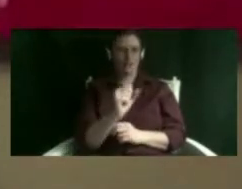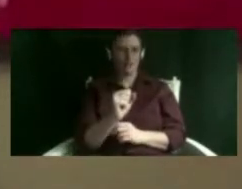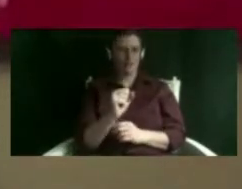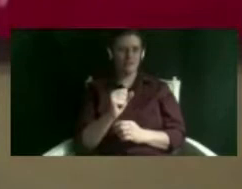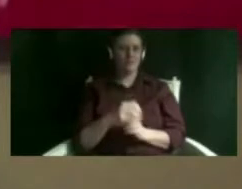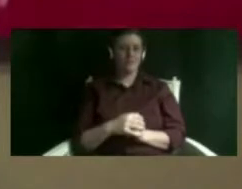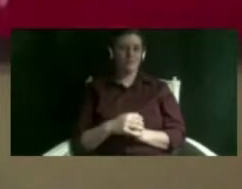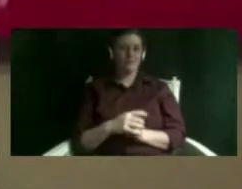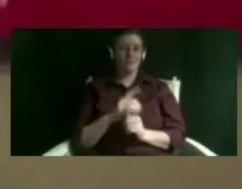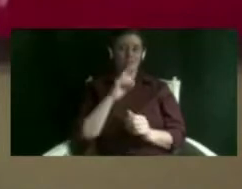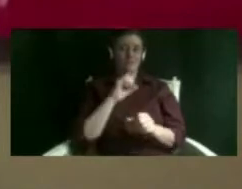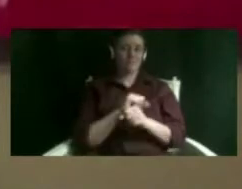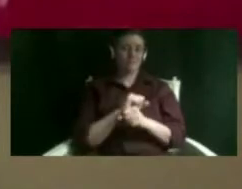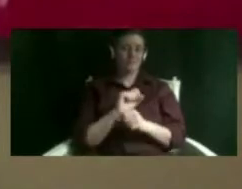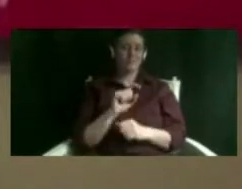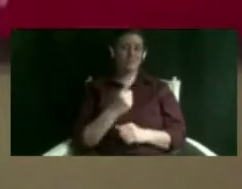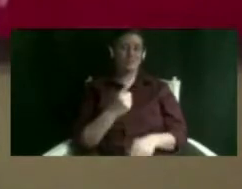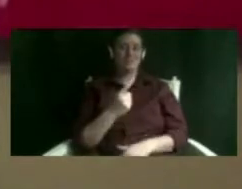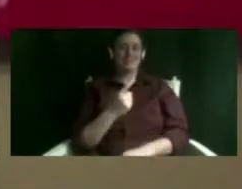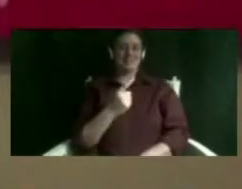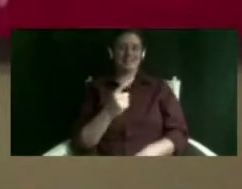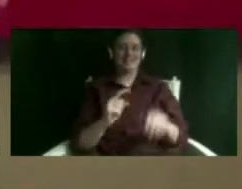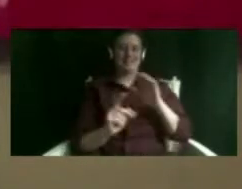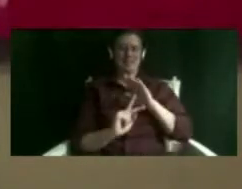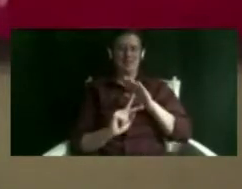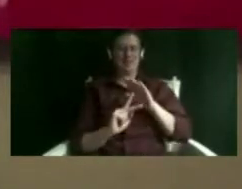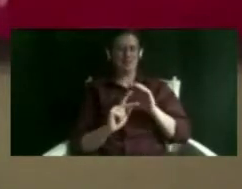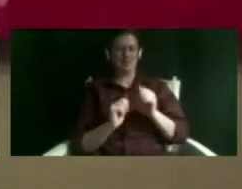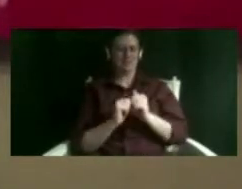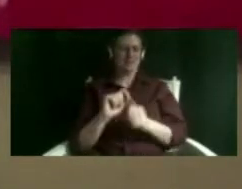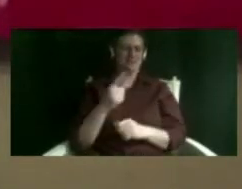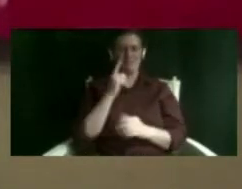had i had my first question on somebody that's another point in my class which is really weird